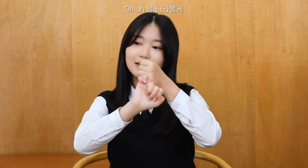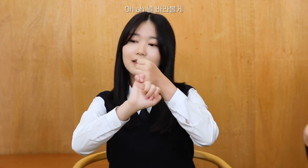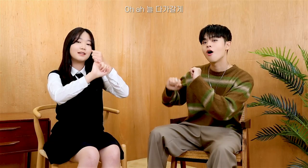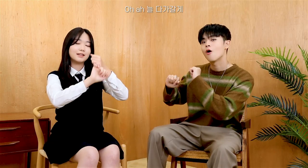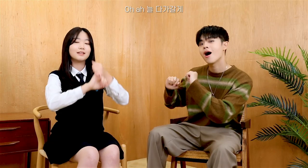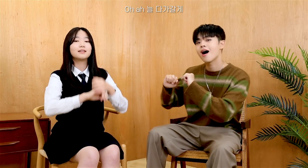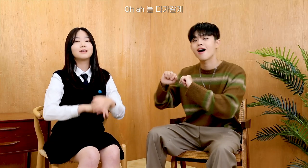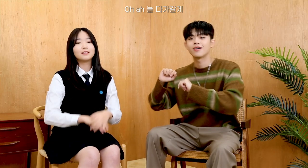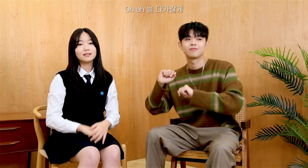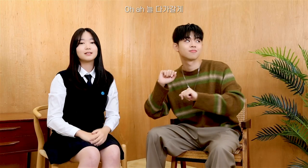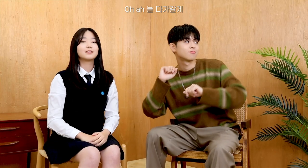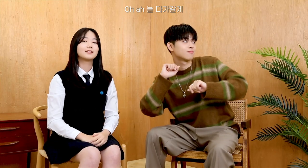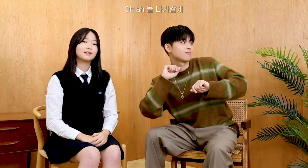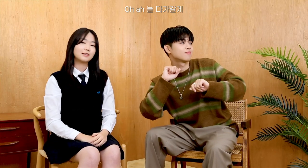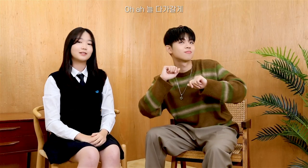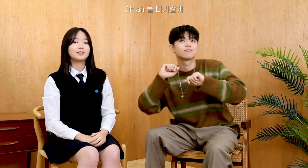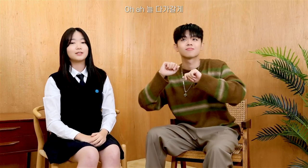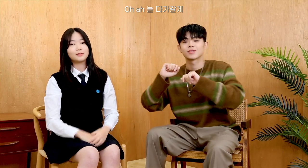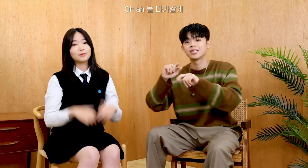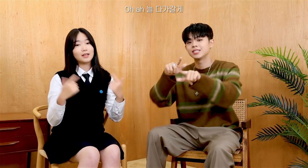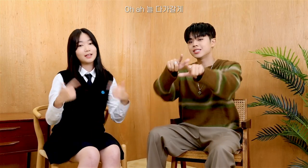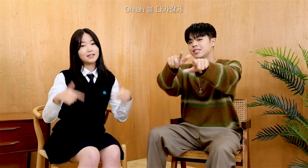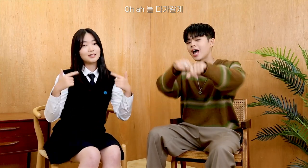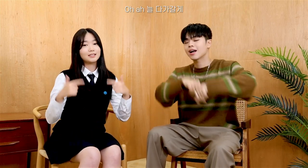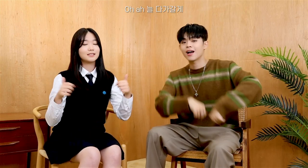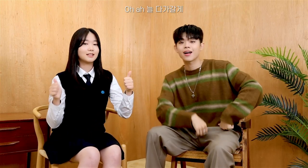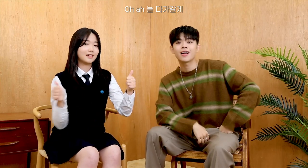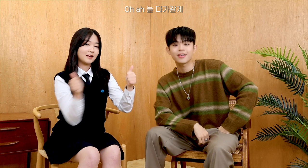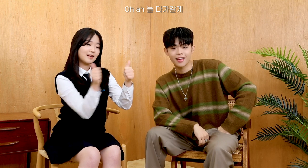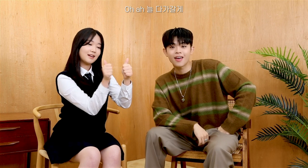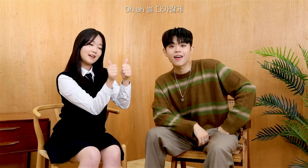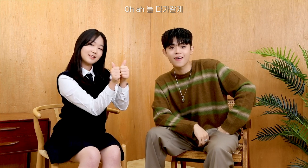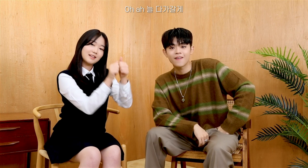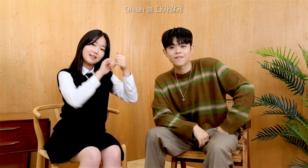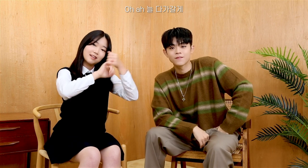Oh ah, I'll always come to you